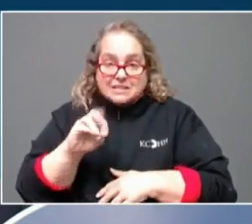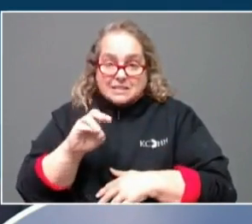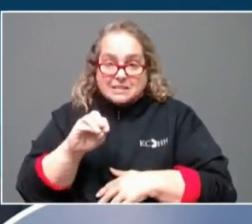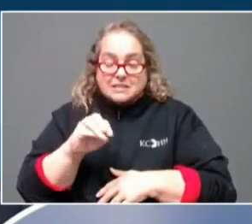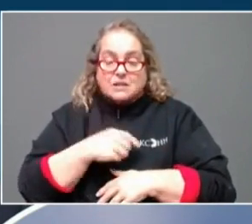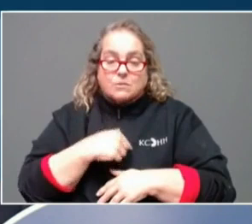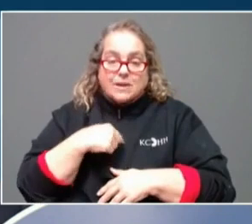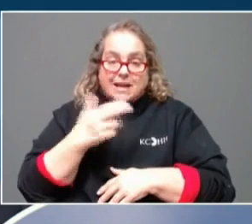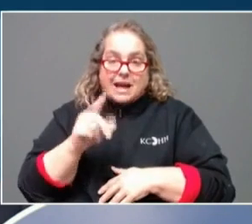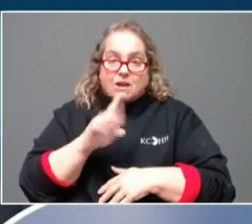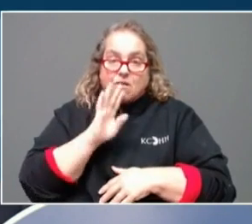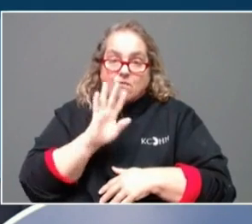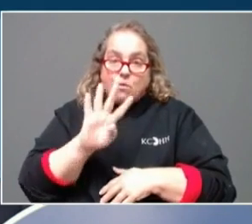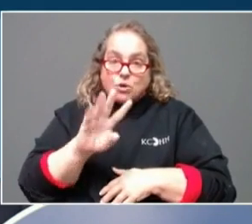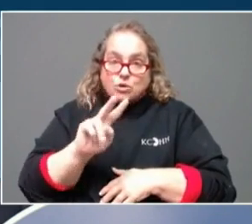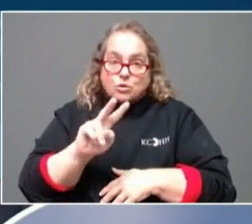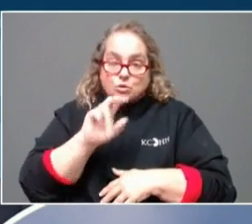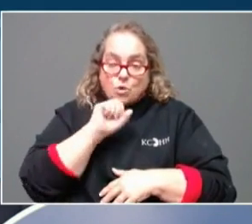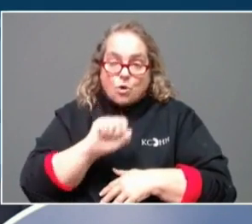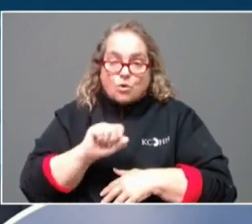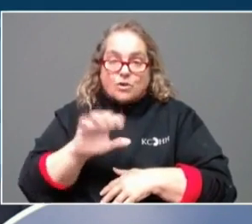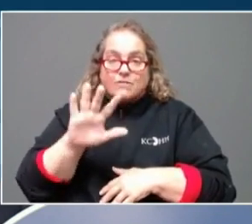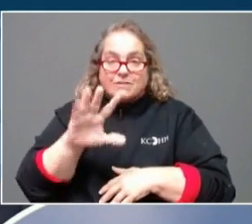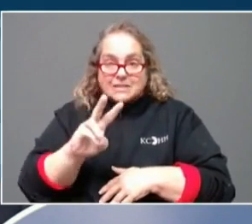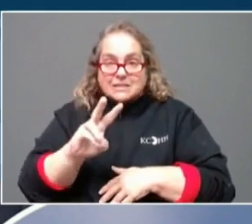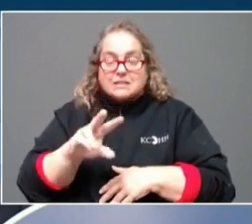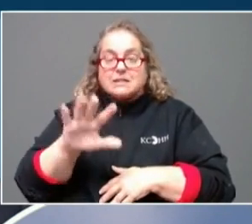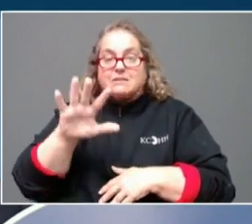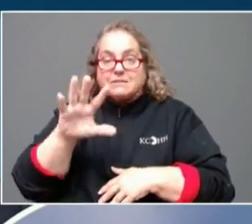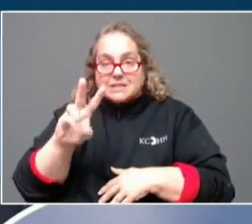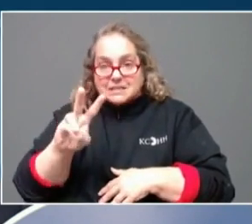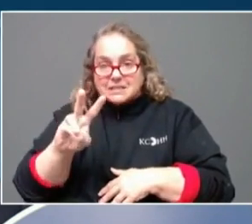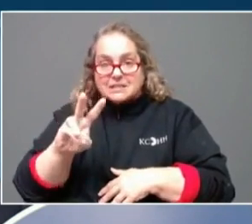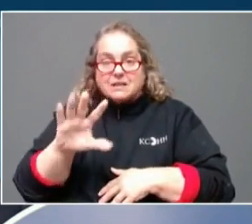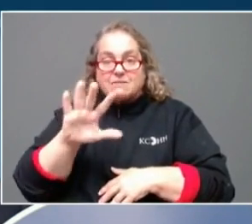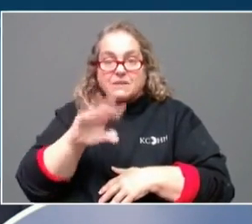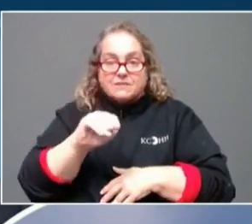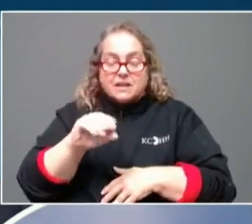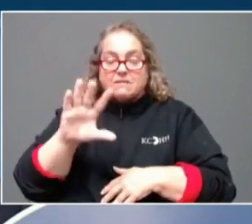year old, 56, 50, 51, 52, 55.